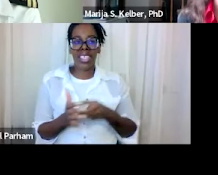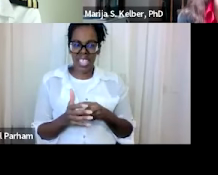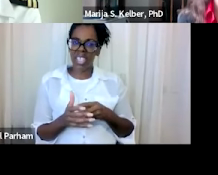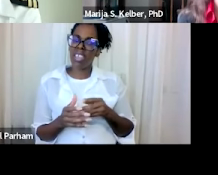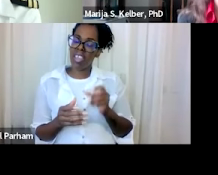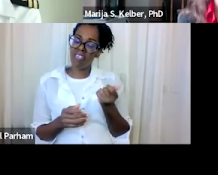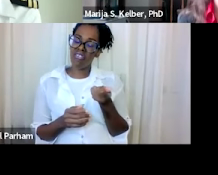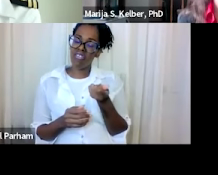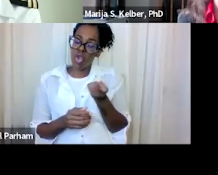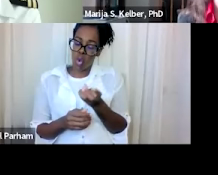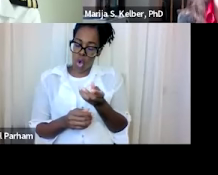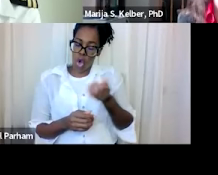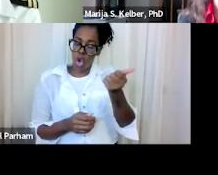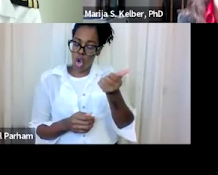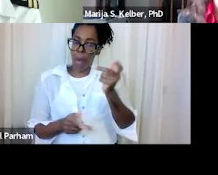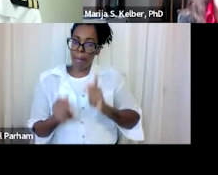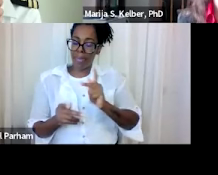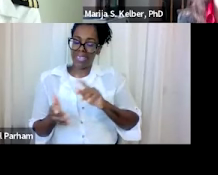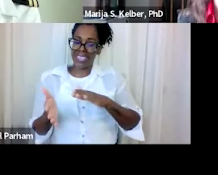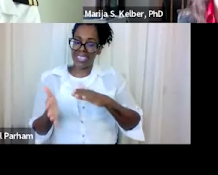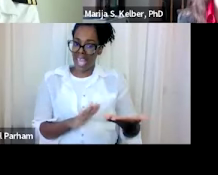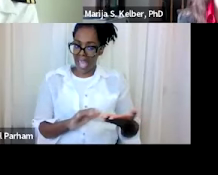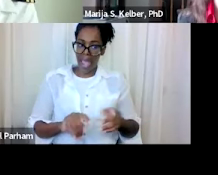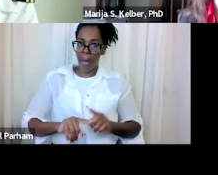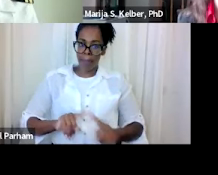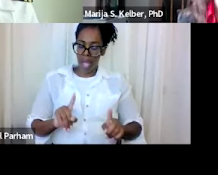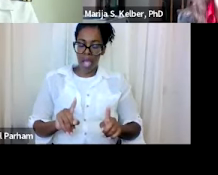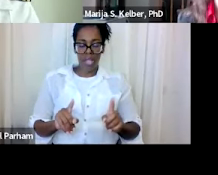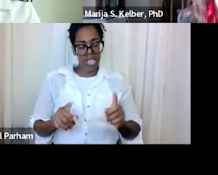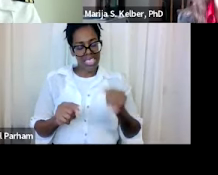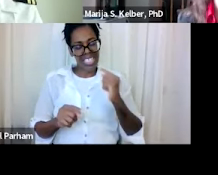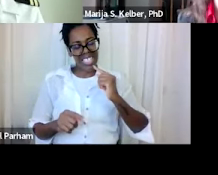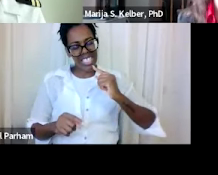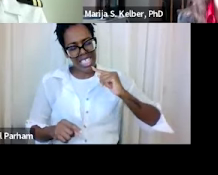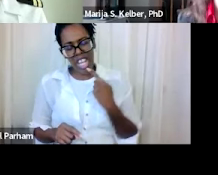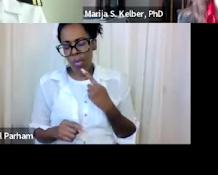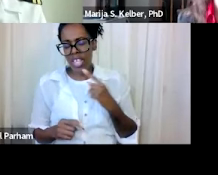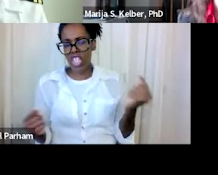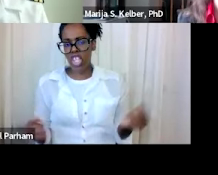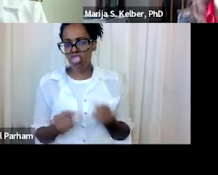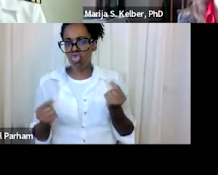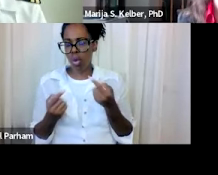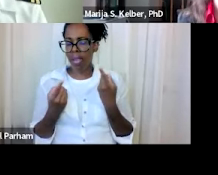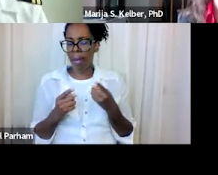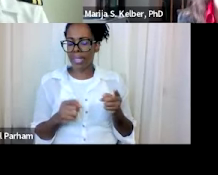but there is a greater likelihood that there's some type of catastrophic injury. And so we have better medical response,